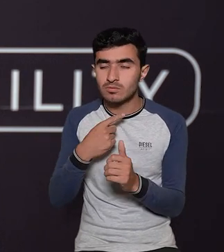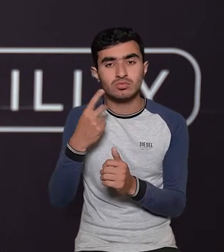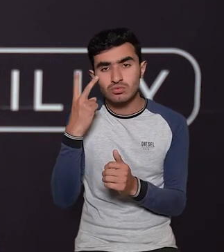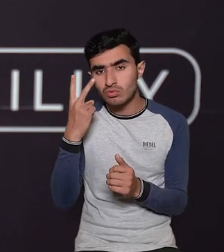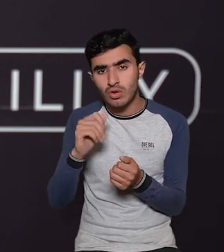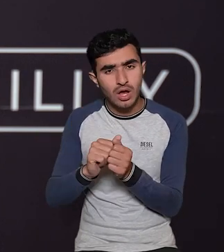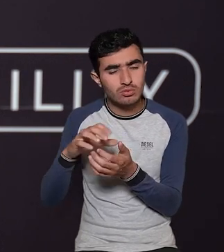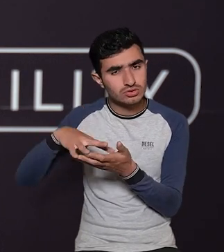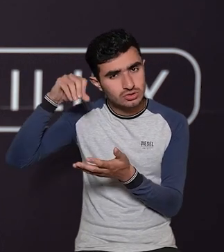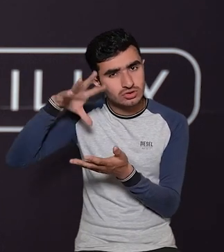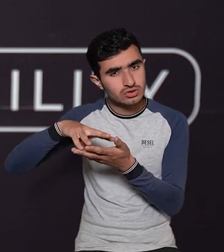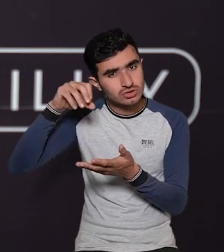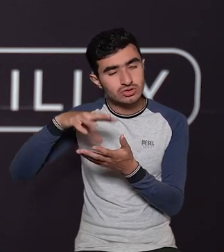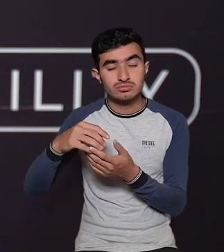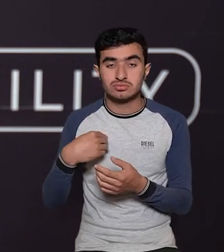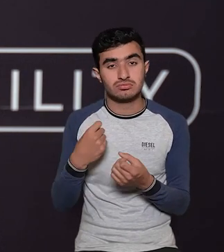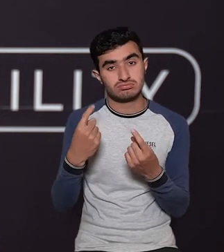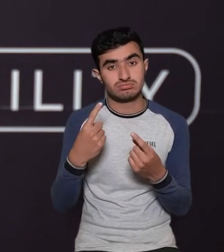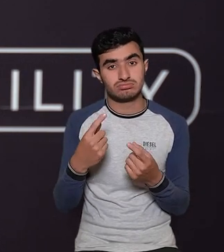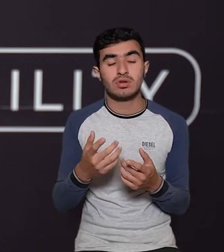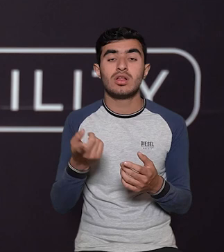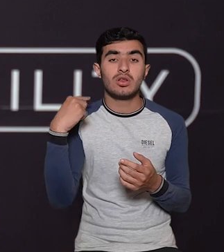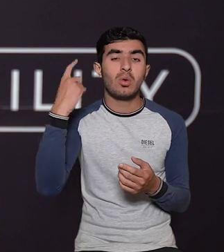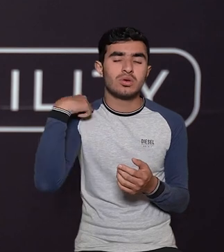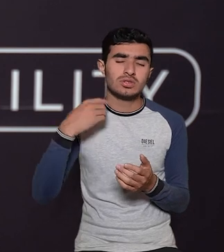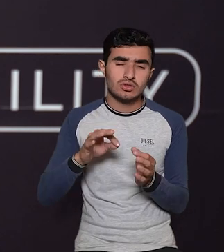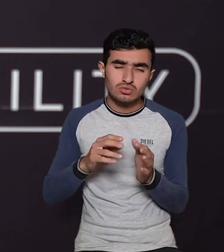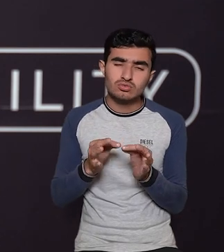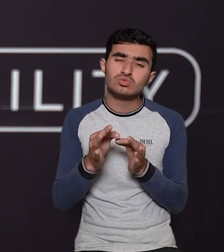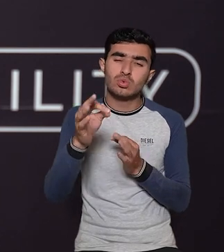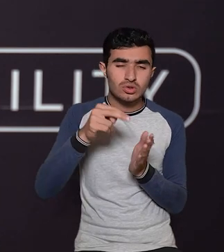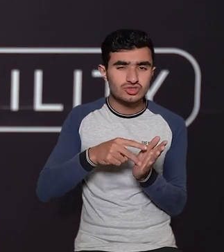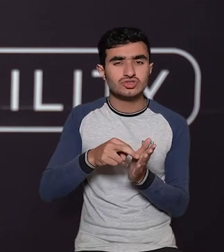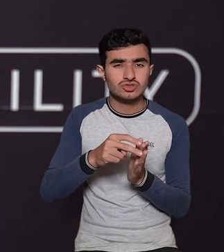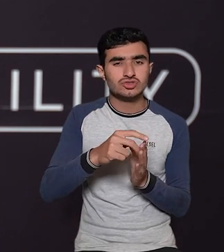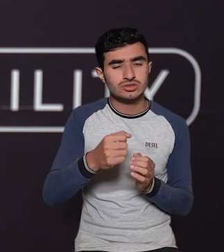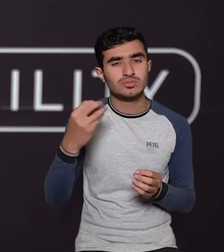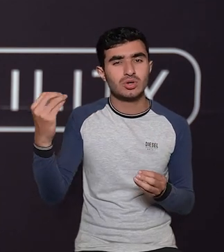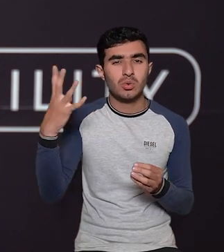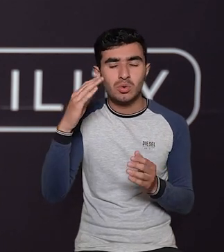He used to shoot and I used to learn from him, his movement and everything.